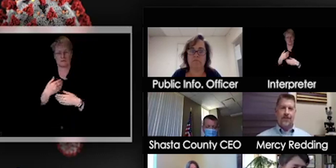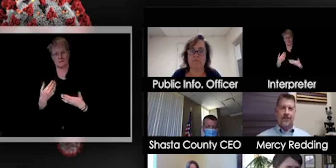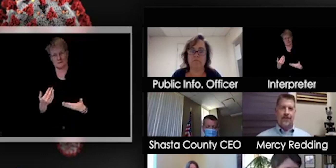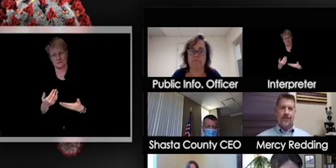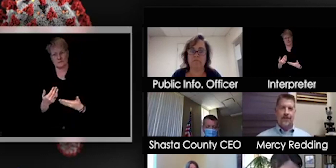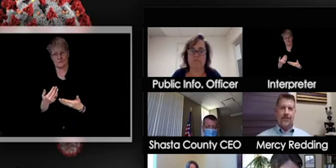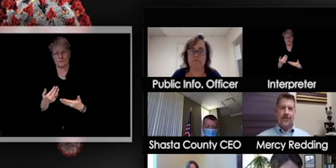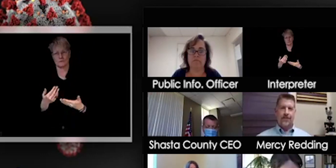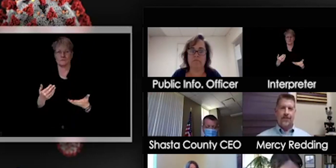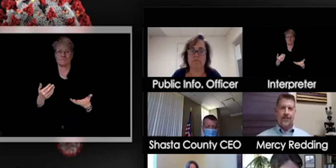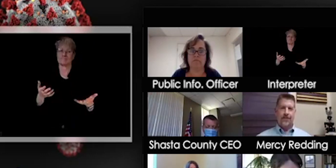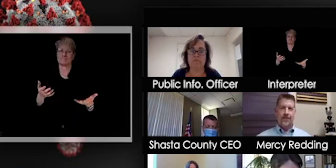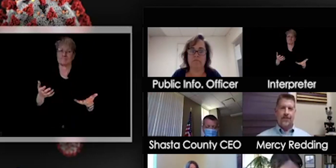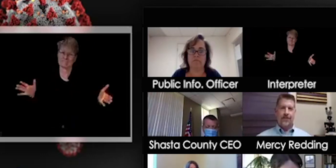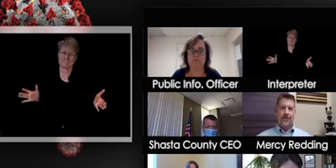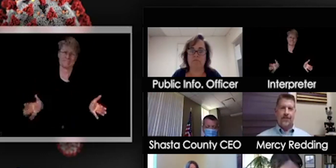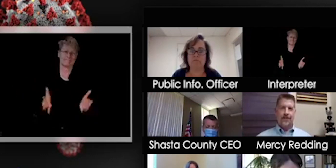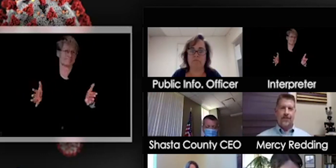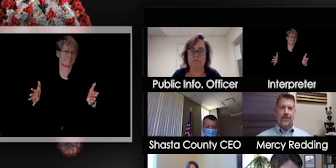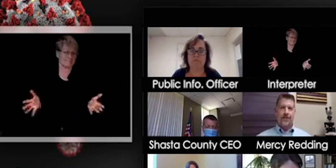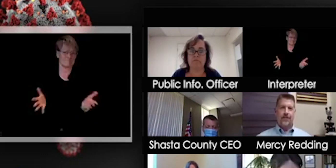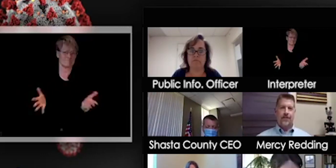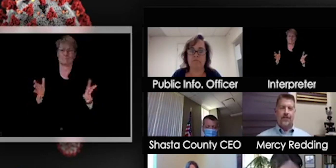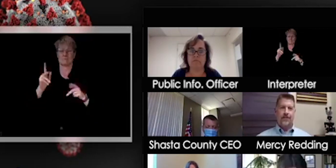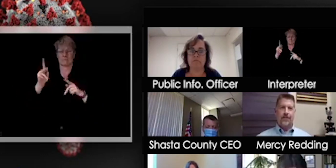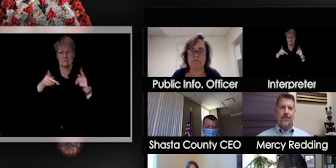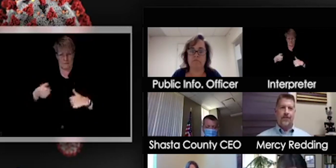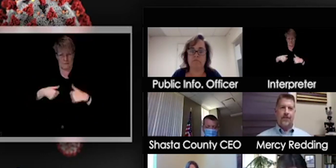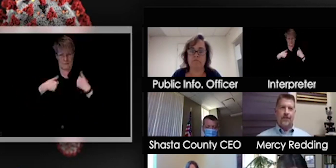follow that part of the order, as is another important thing you can do for community.